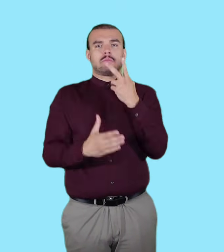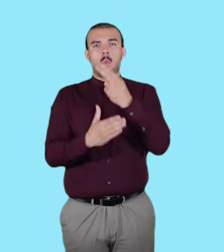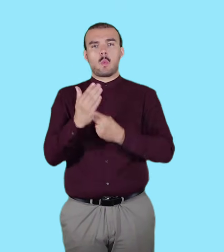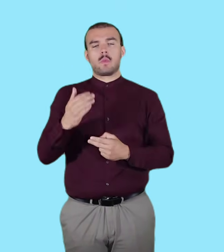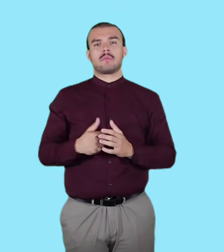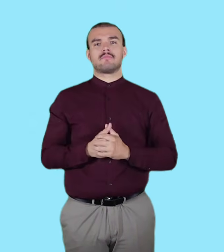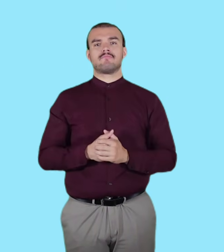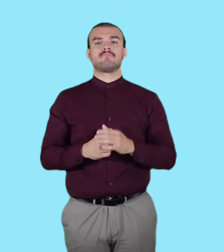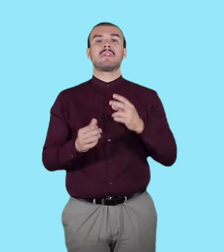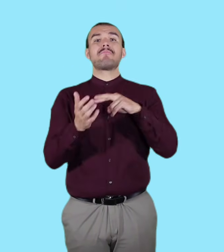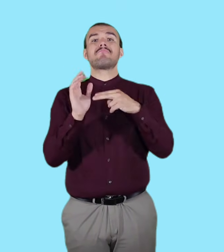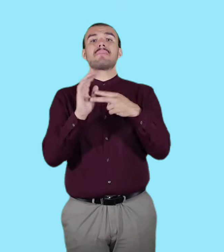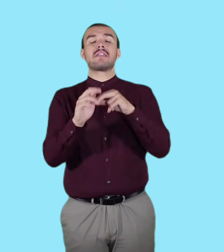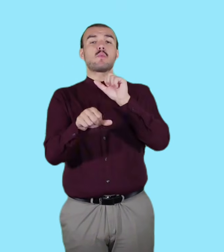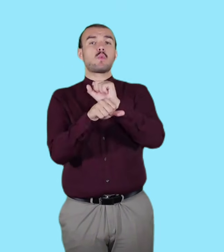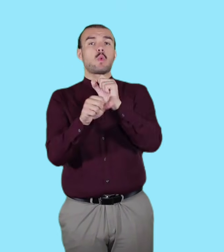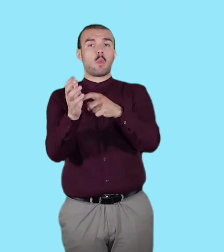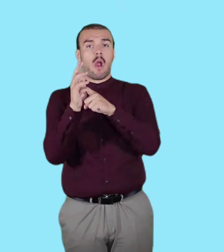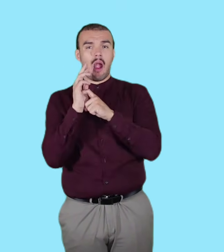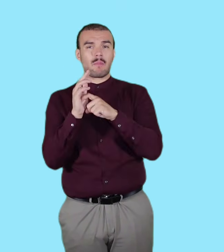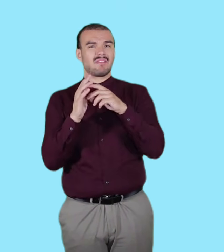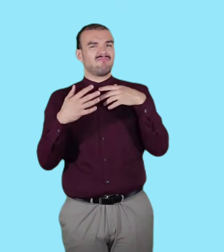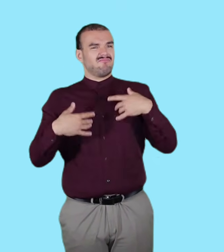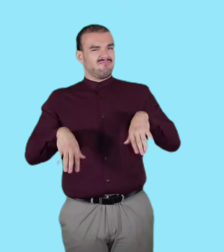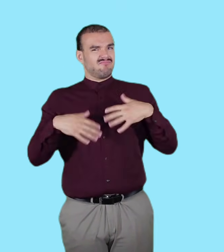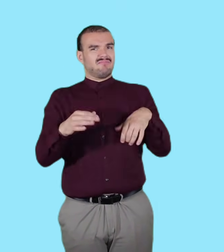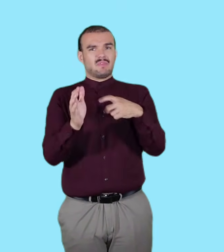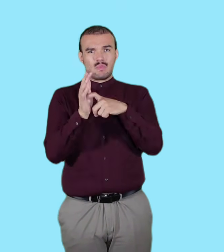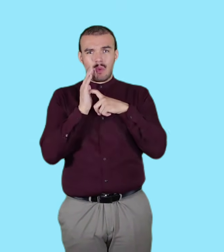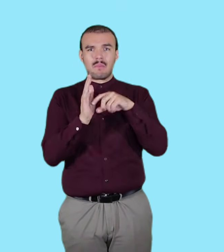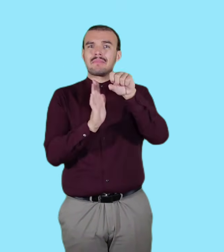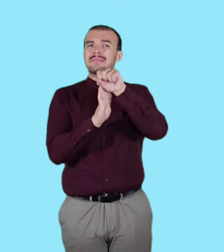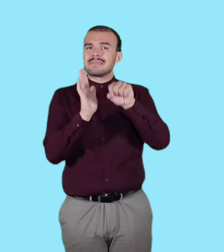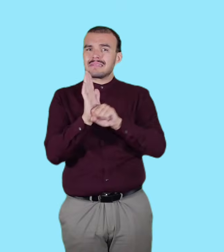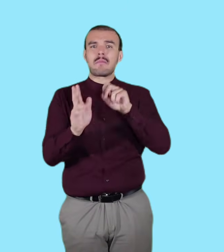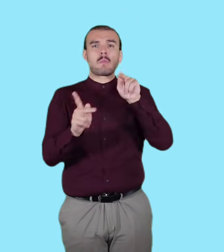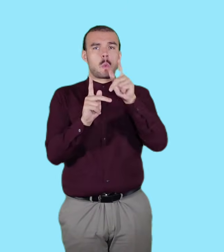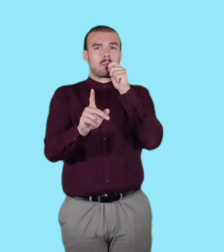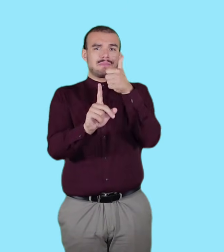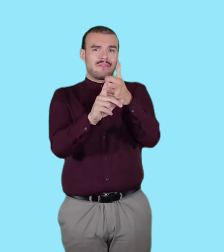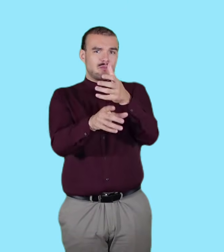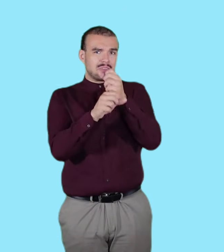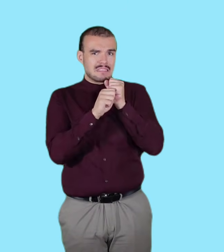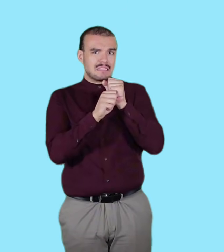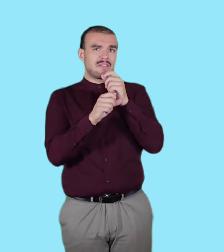This means that work requirements require states and people who receive Medicaid alike